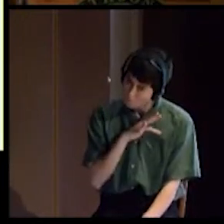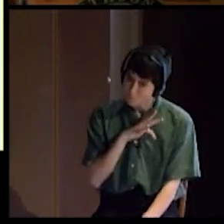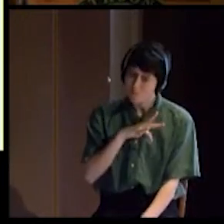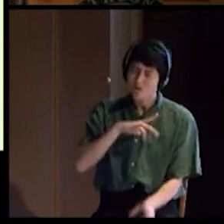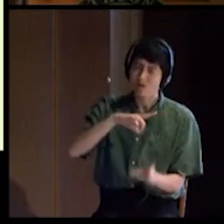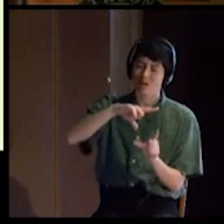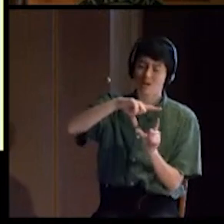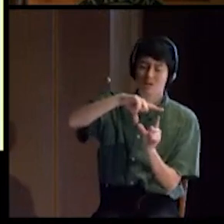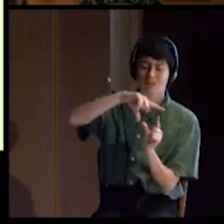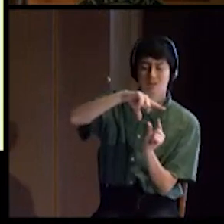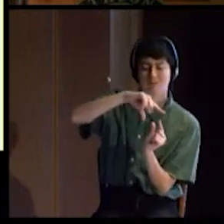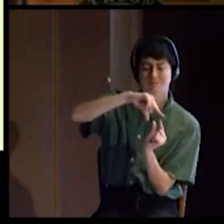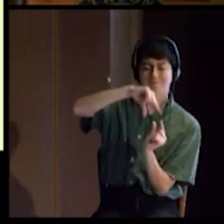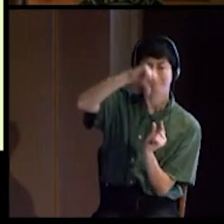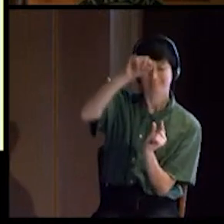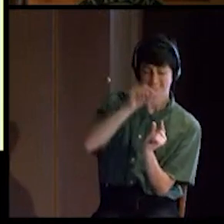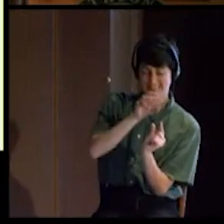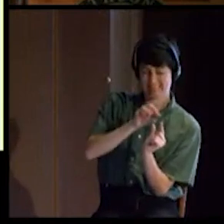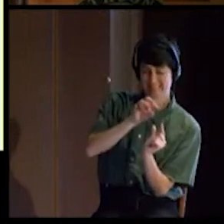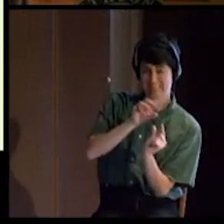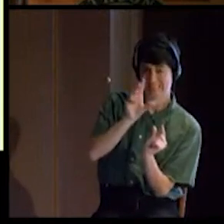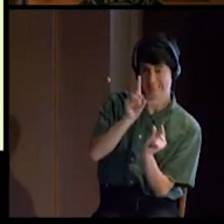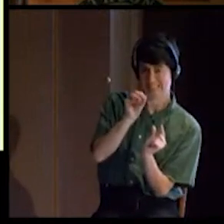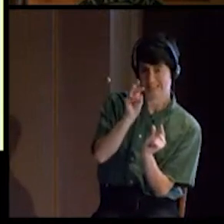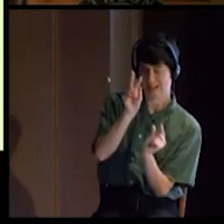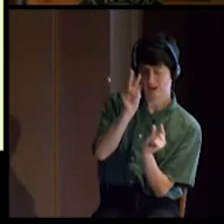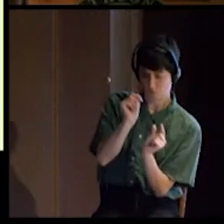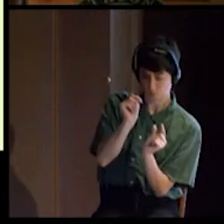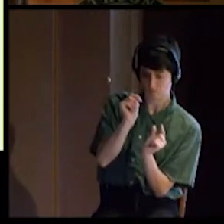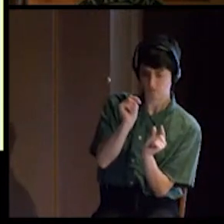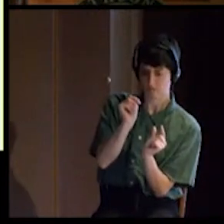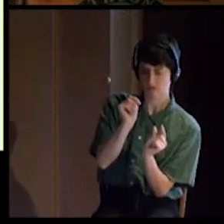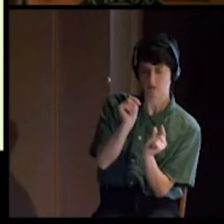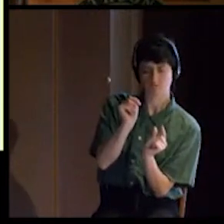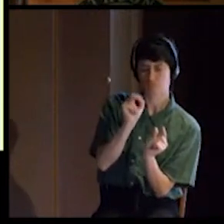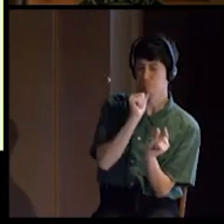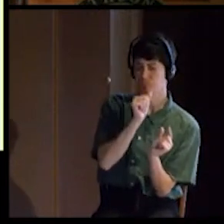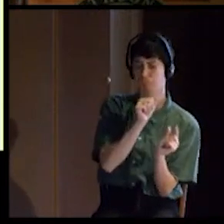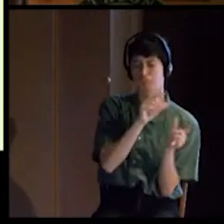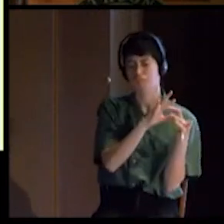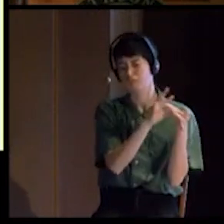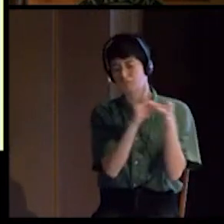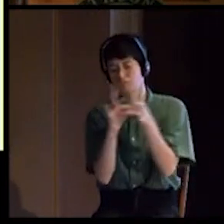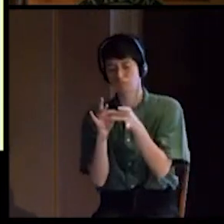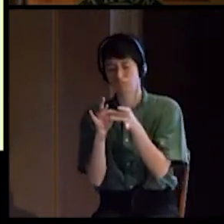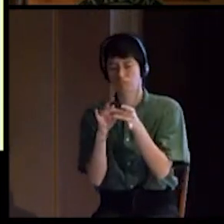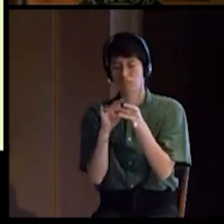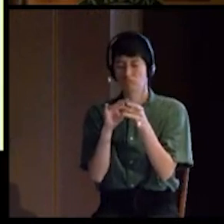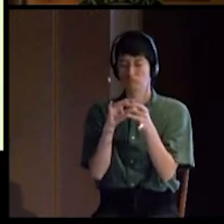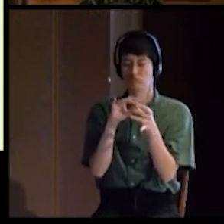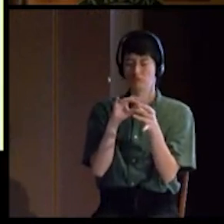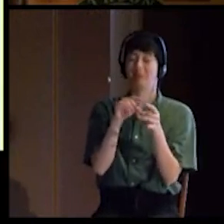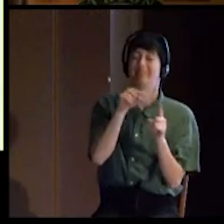which means that birds may have dark down, which might increase the absorption of heat,